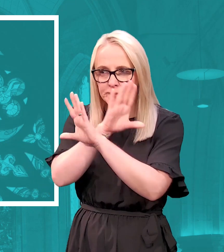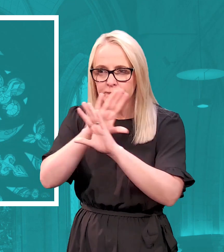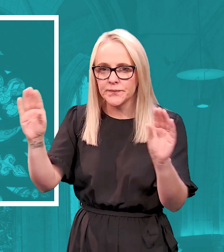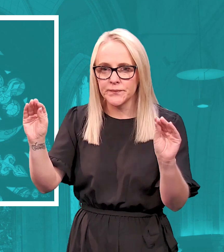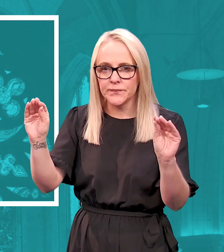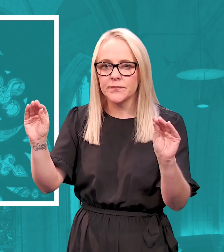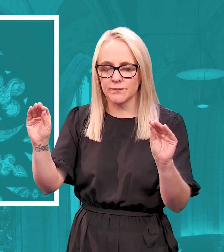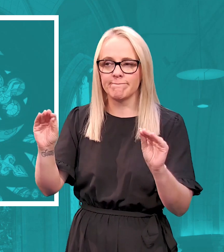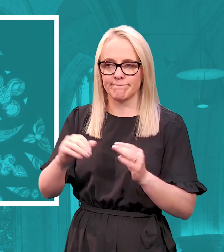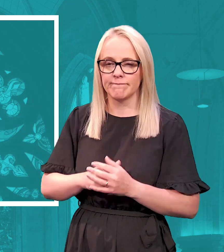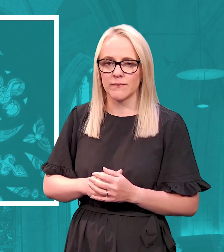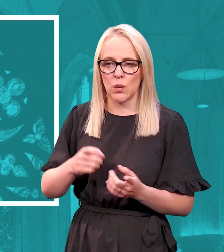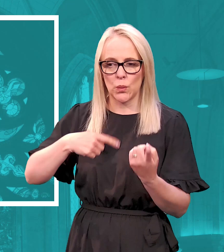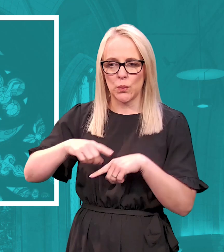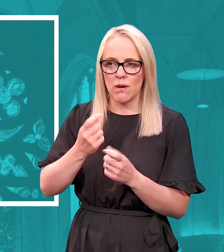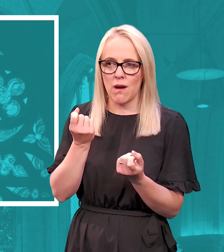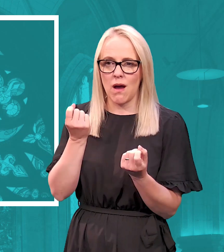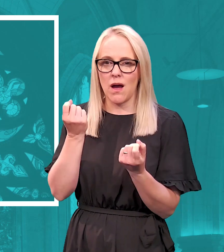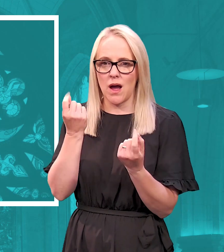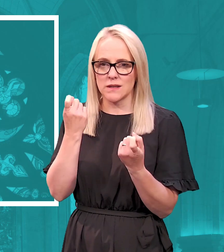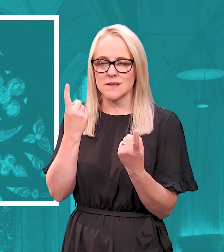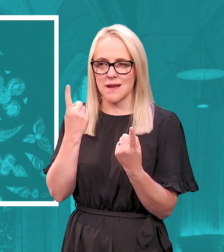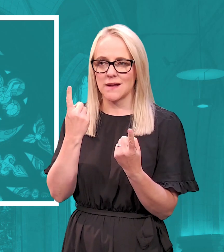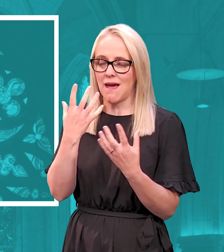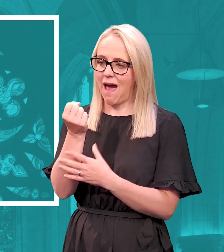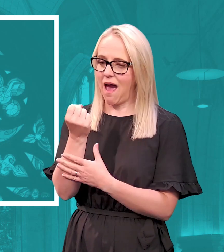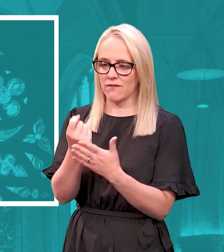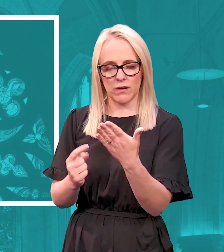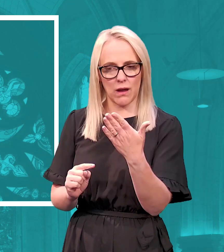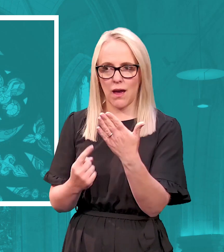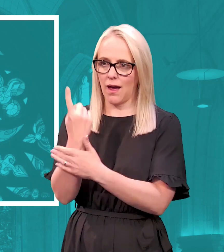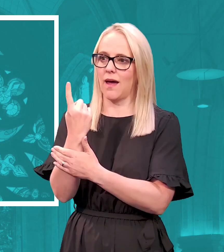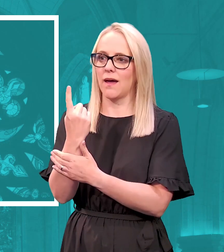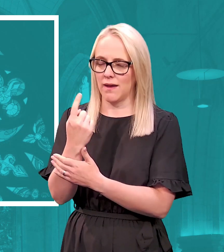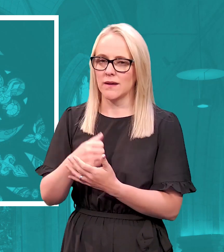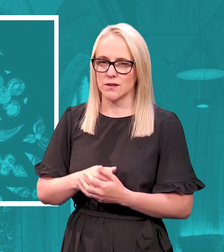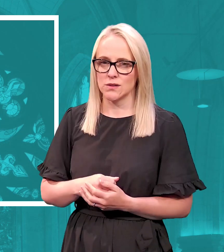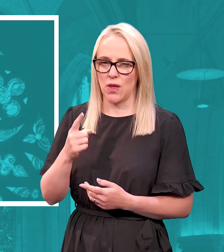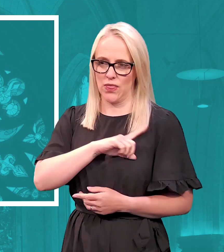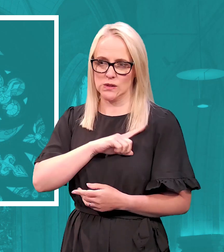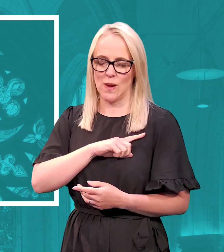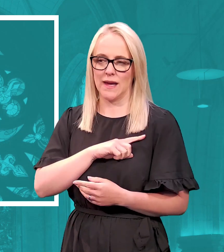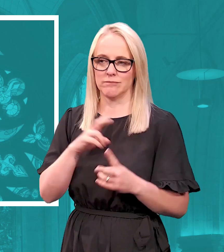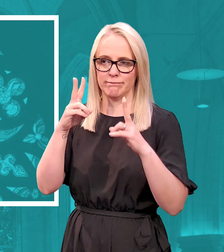We also understand that there are always exceptions, and so we are saying normally rather than never.